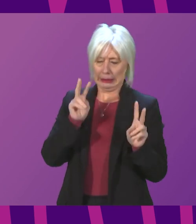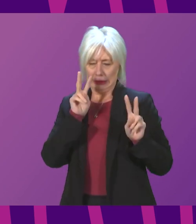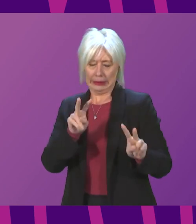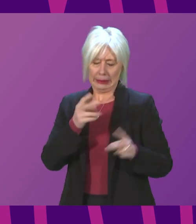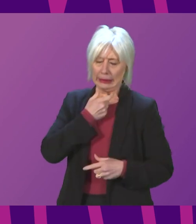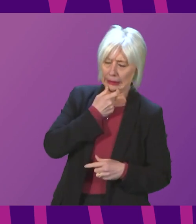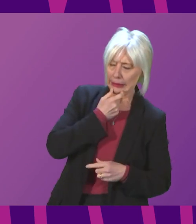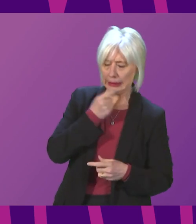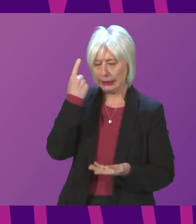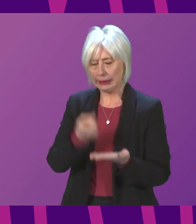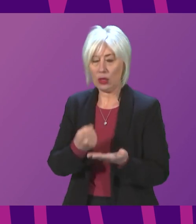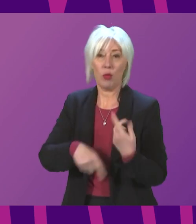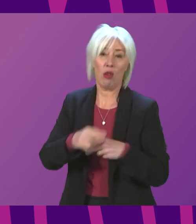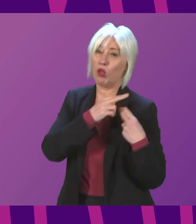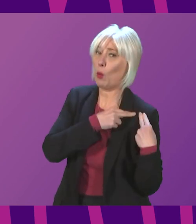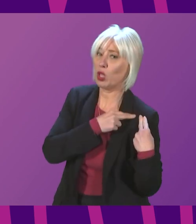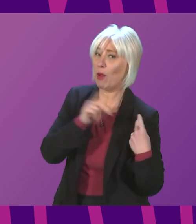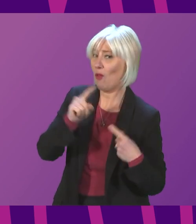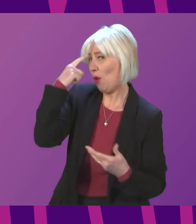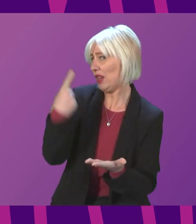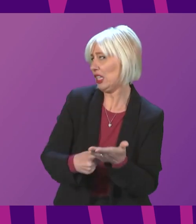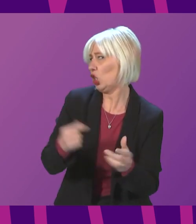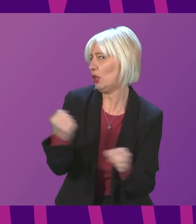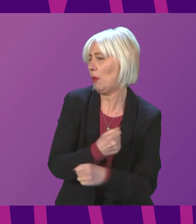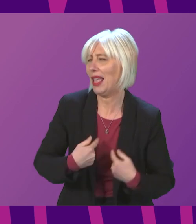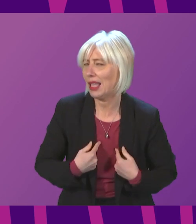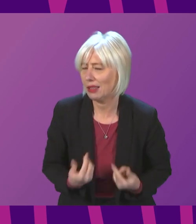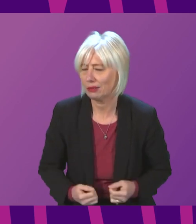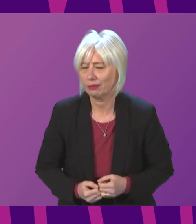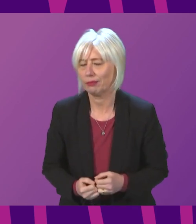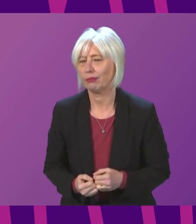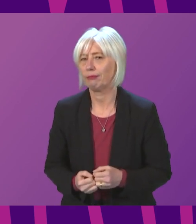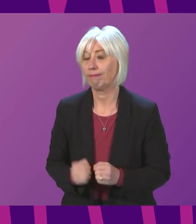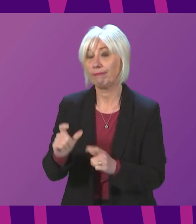accountable for the judgments at which we arrive.